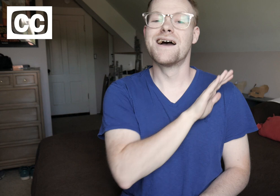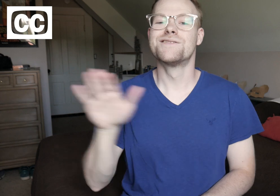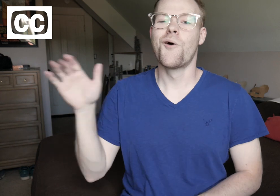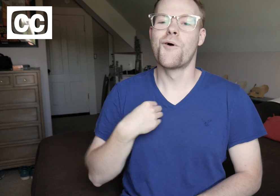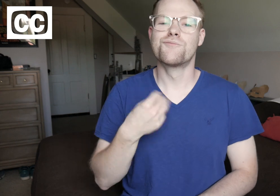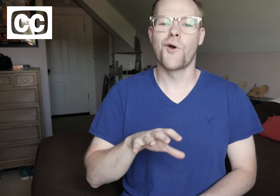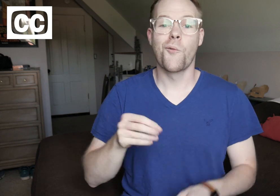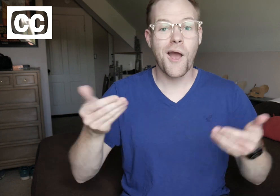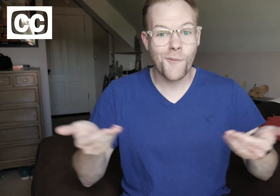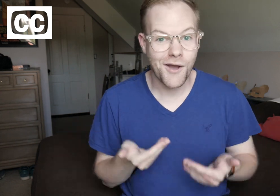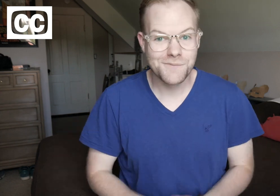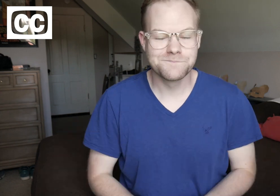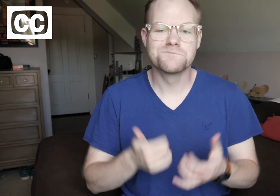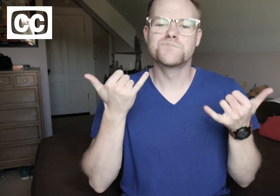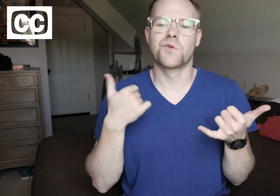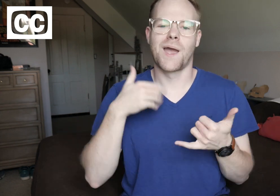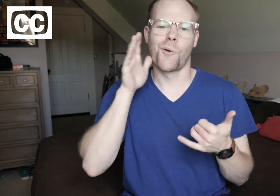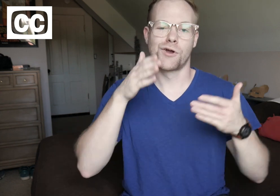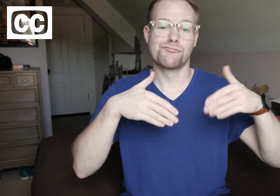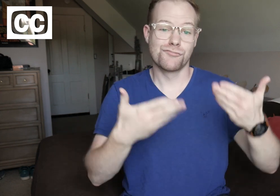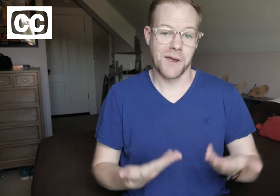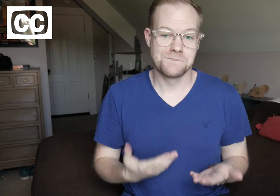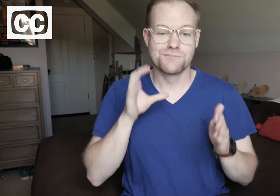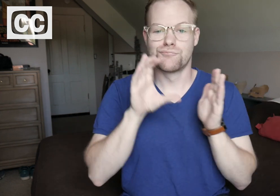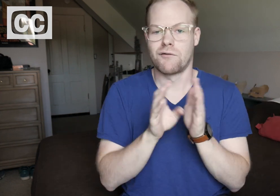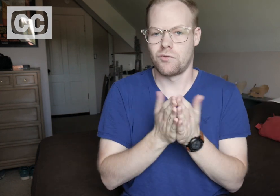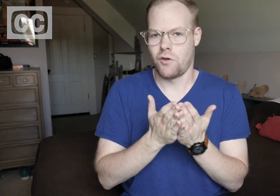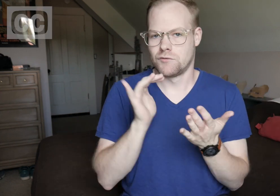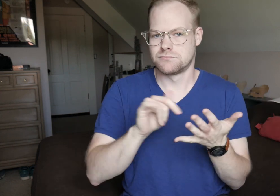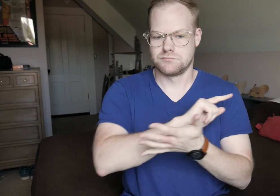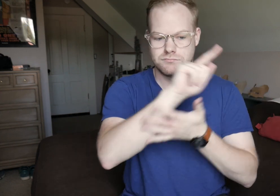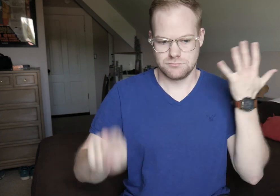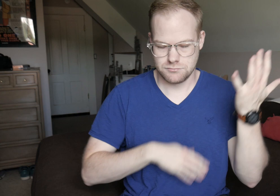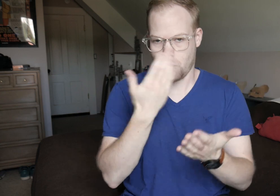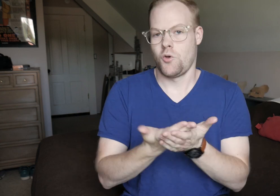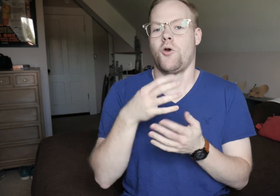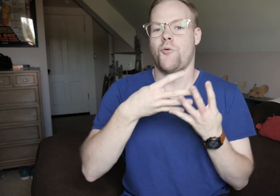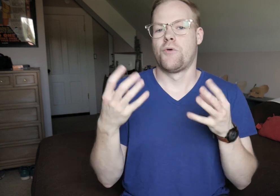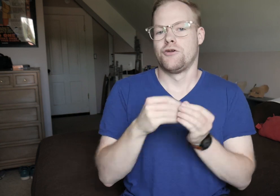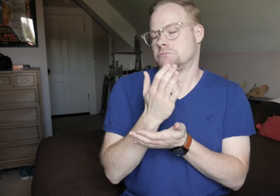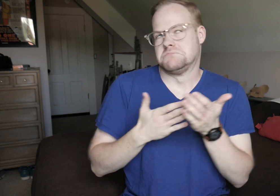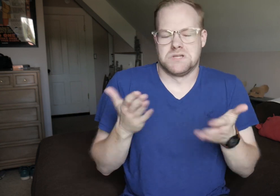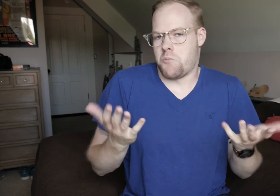Hello, I’m Rogan and welcome! Today, I will be recommending graphic novels that are all queer in some way.